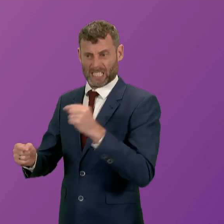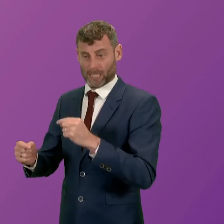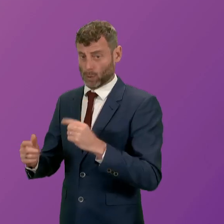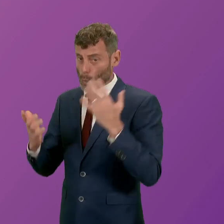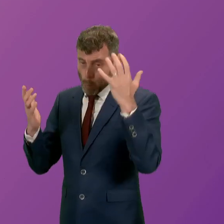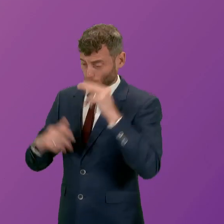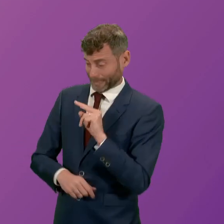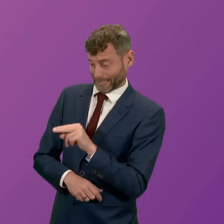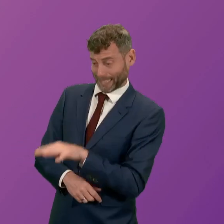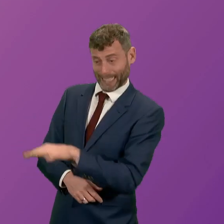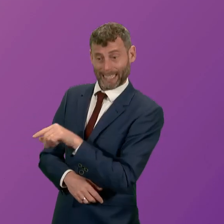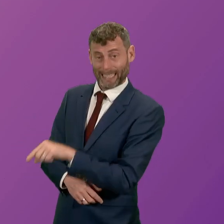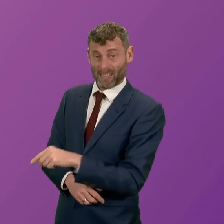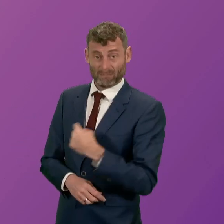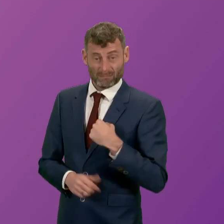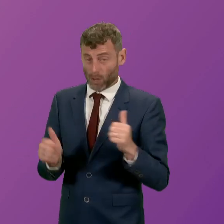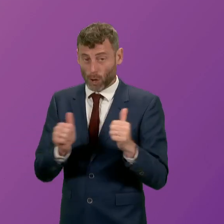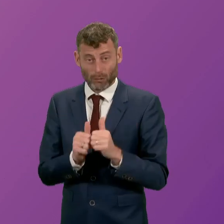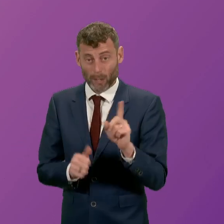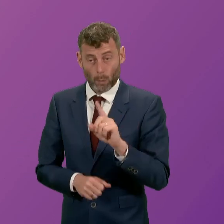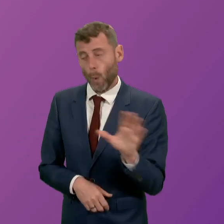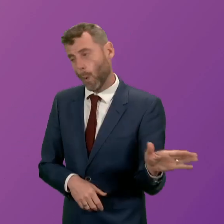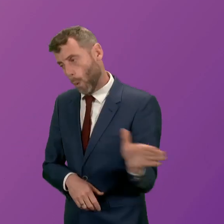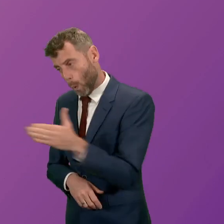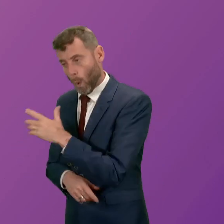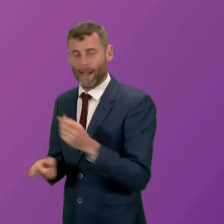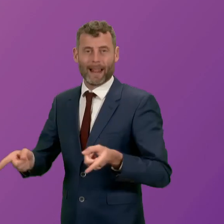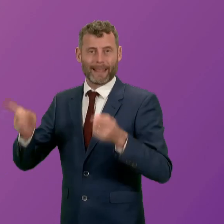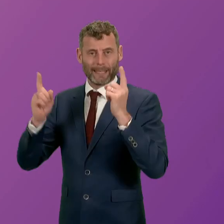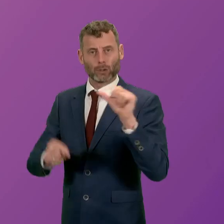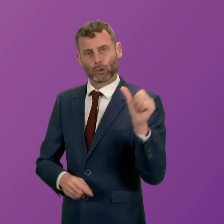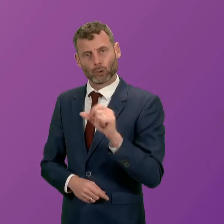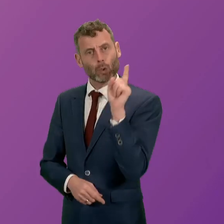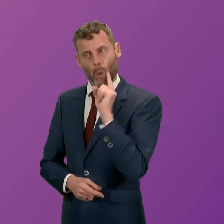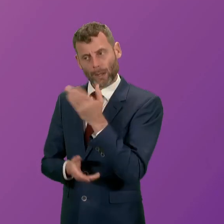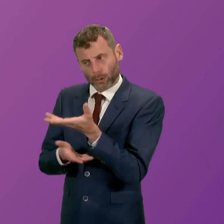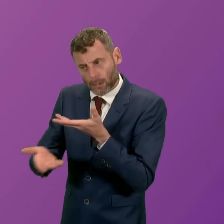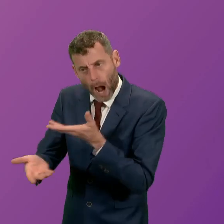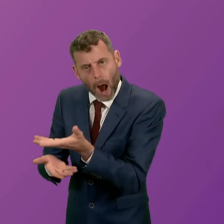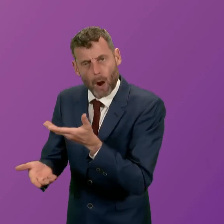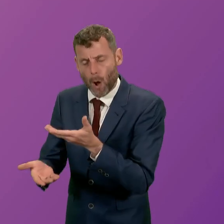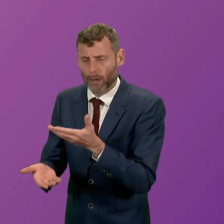Kidd’s aspiration that all leaders should choose dialogue, diplomacy and shared humanity ahead of